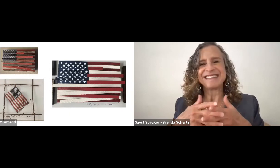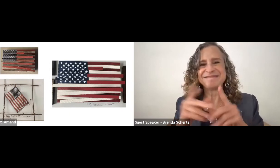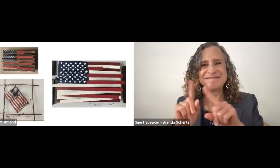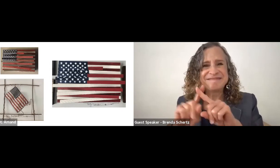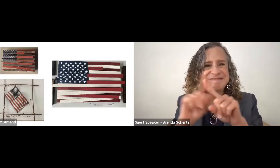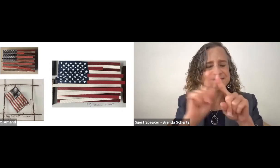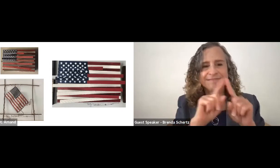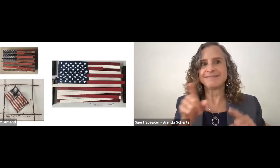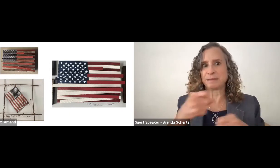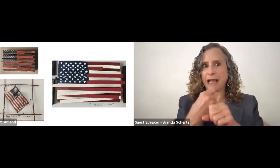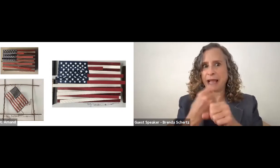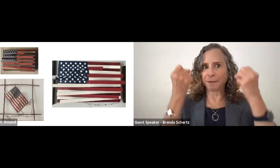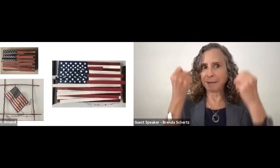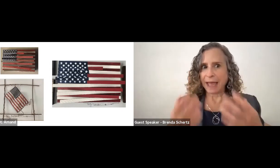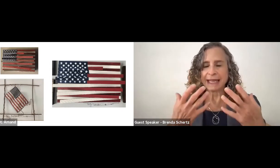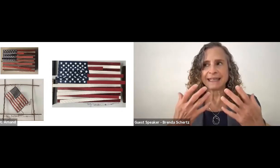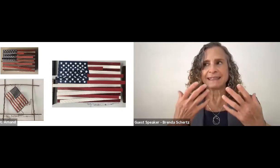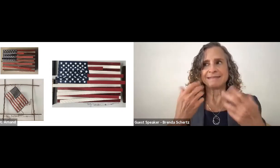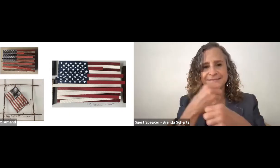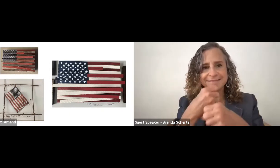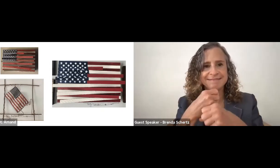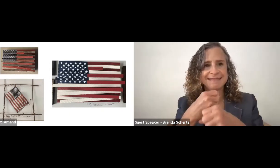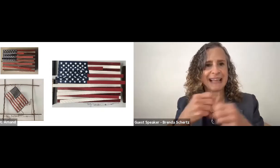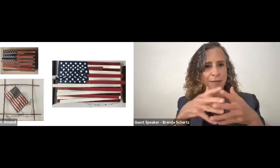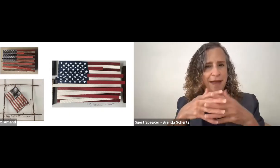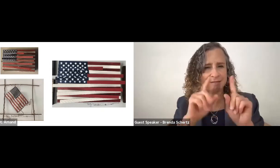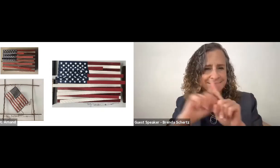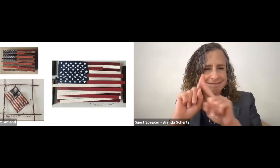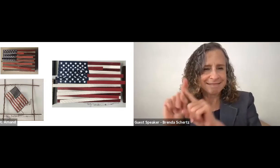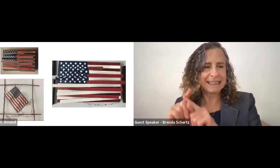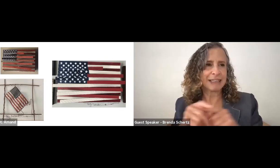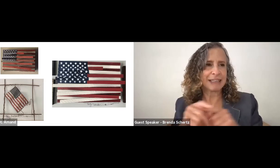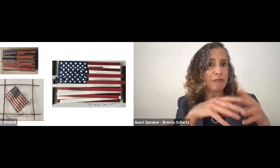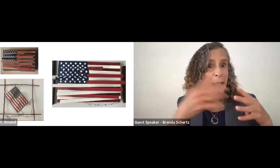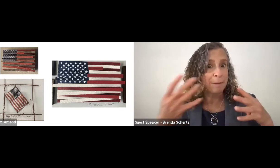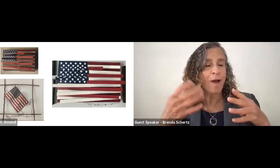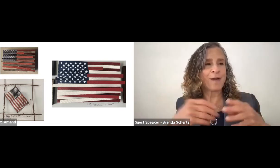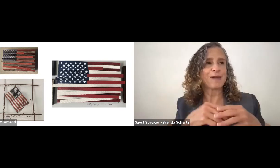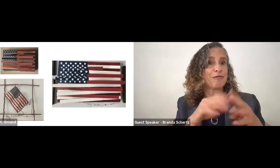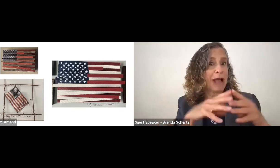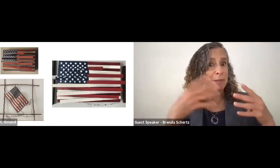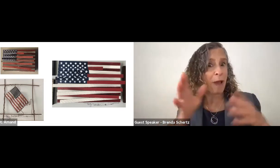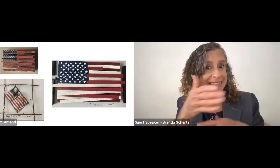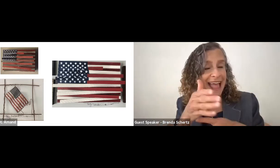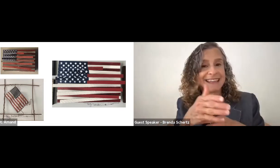OK, the American flag that you see here, he made many different American flags.